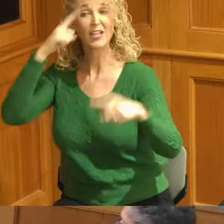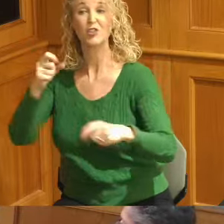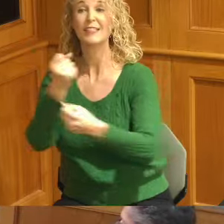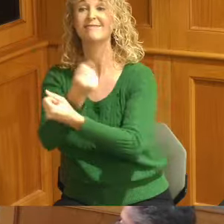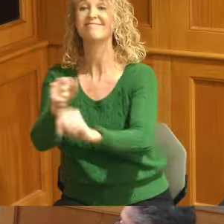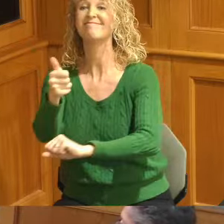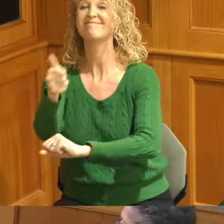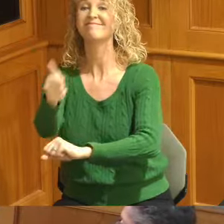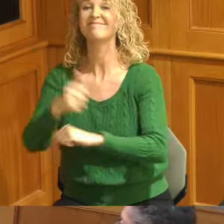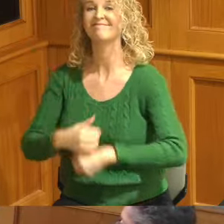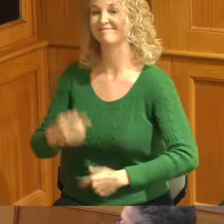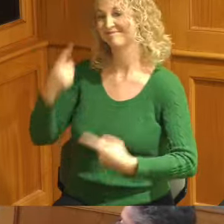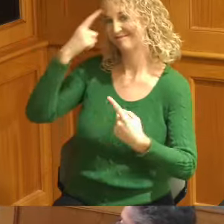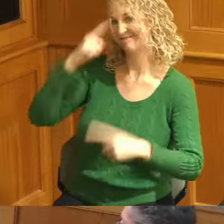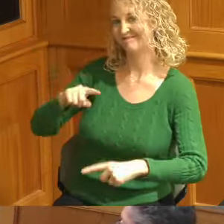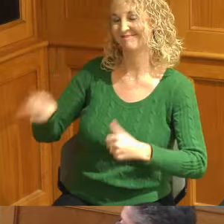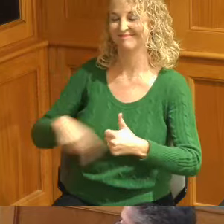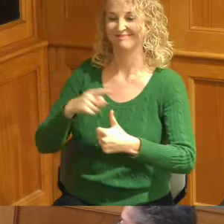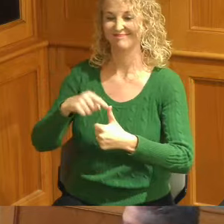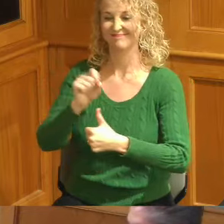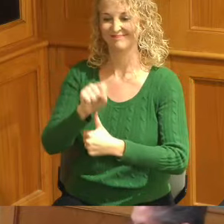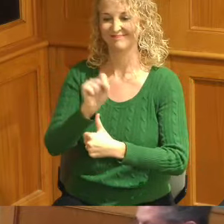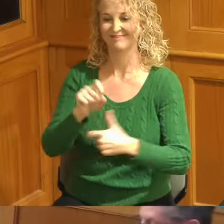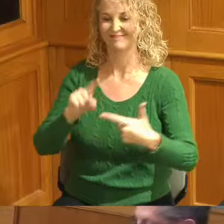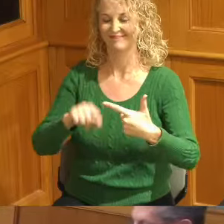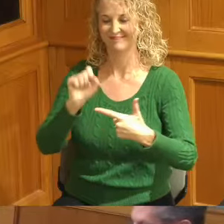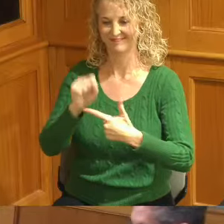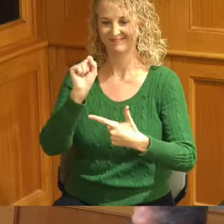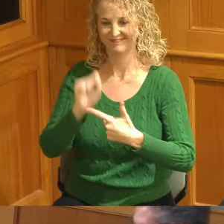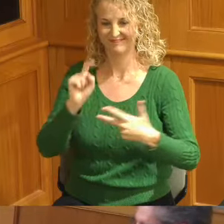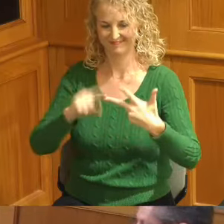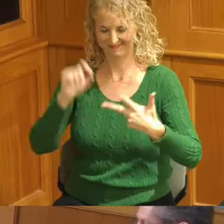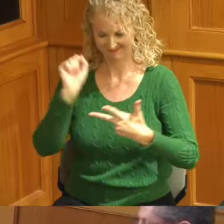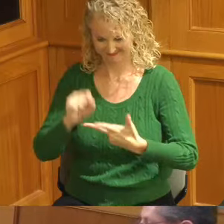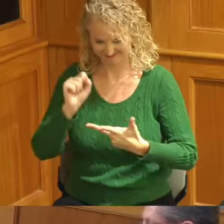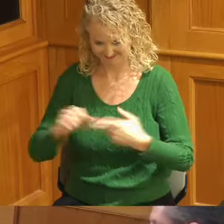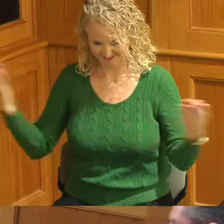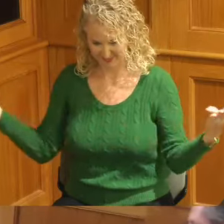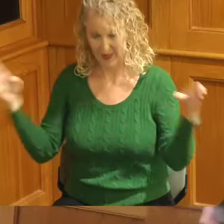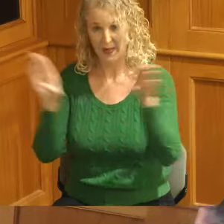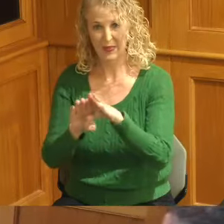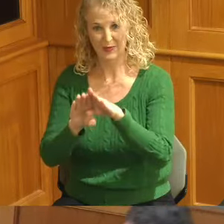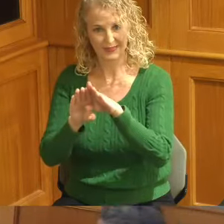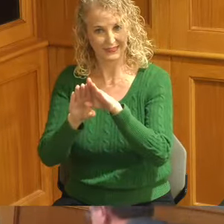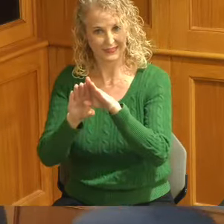Commissioner Driehaus. Yes. Commissioner Summerow Dumas. Yes. Commissioner Reece. Yes. Thank you.